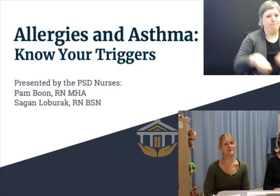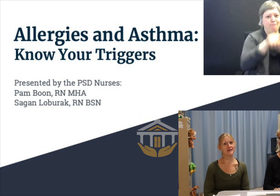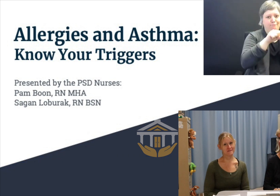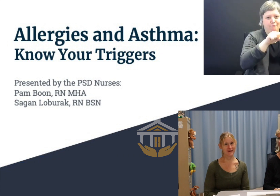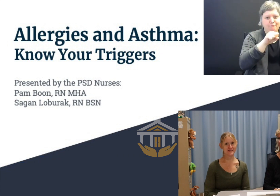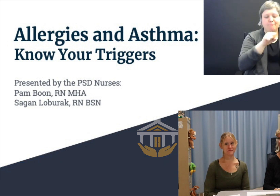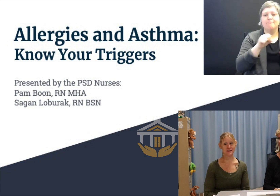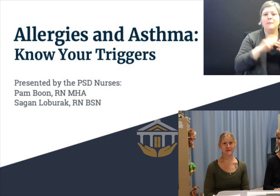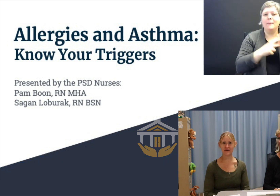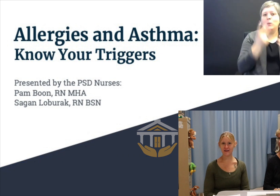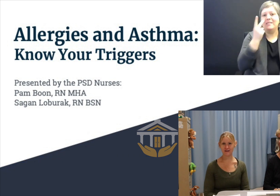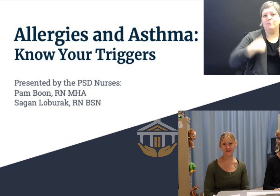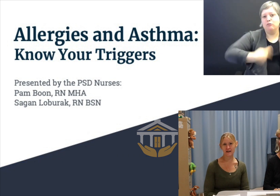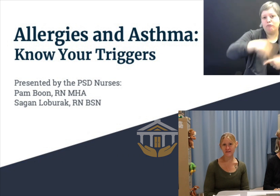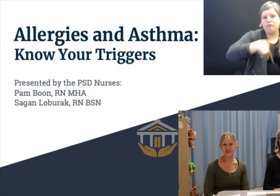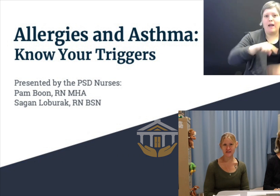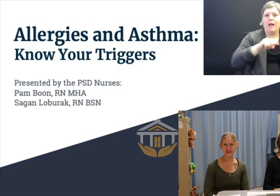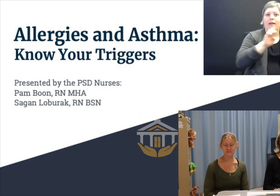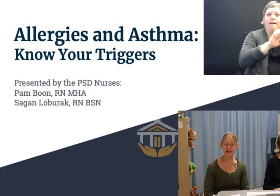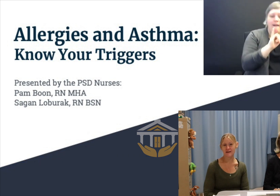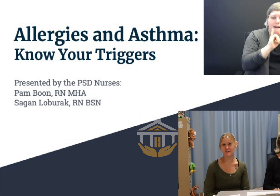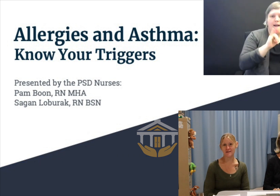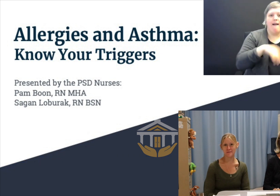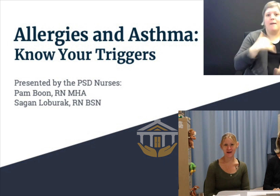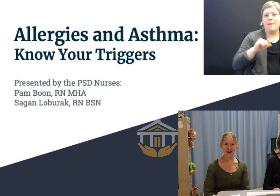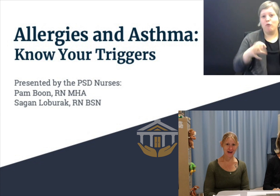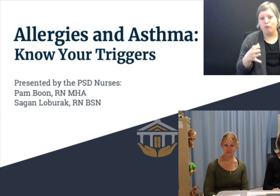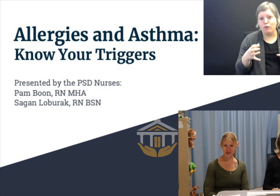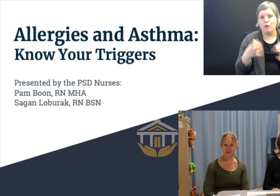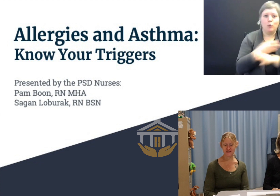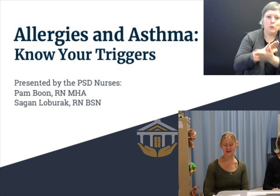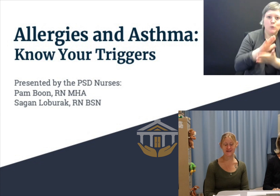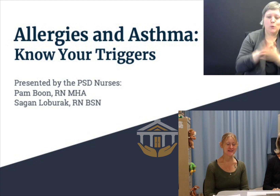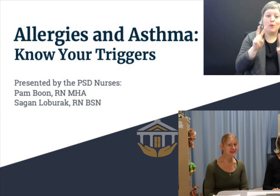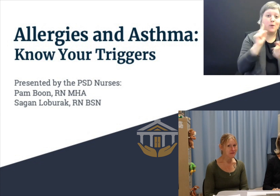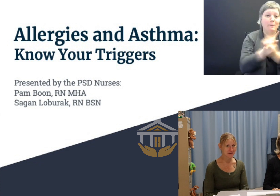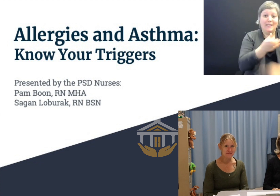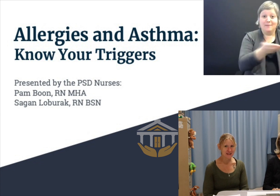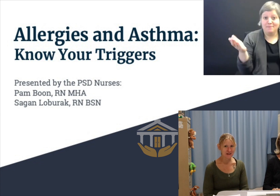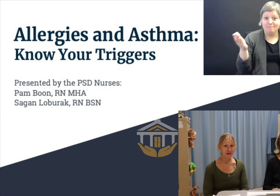my face with the early intervention playgroup and preschoolers. Looking forward to meeting you all.